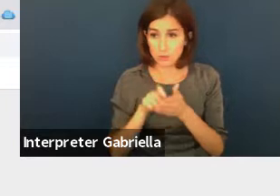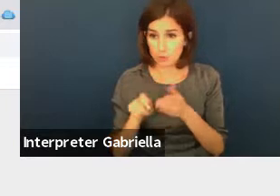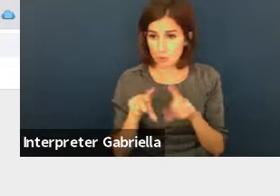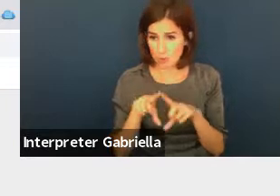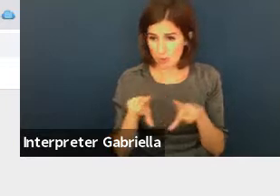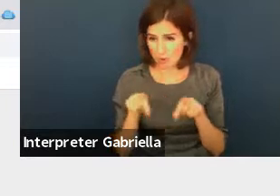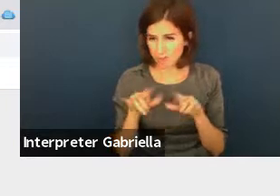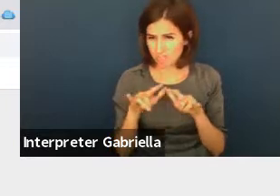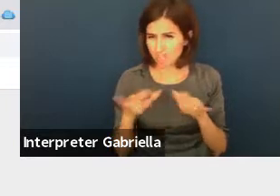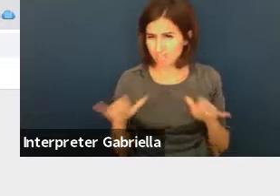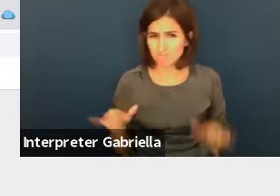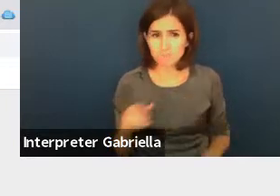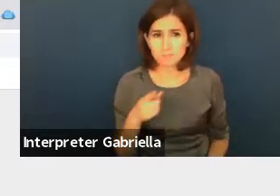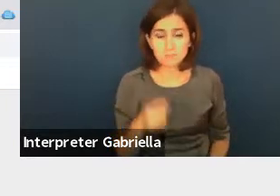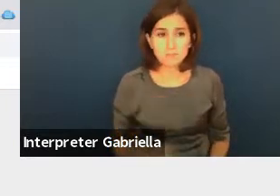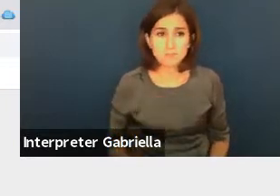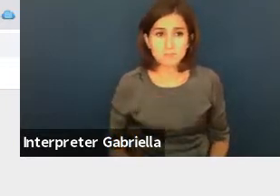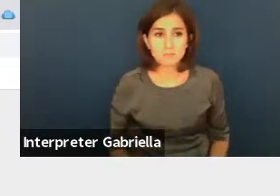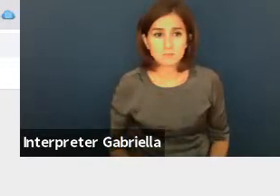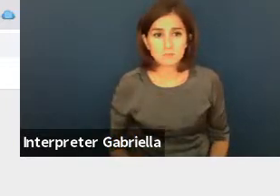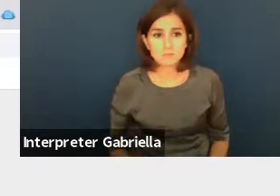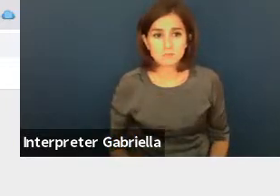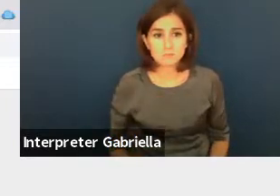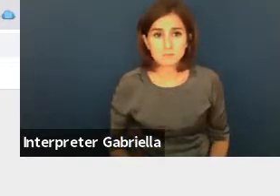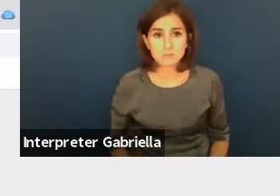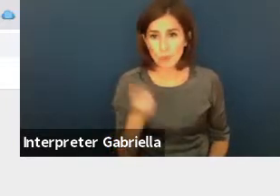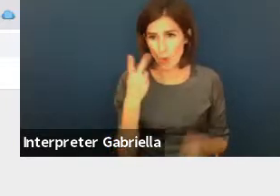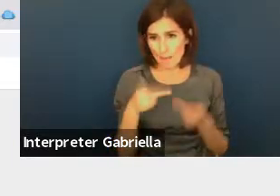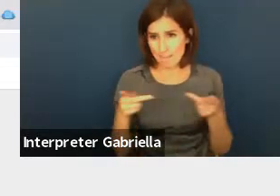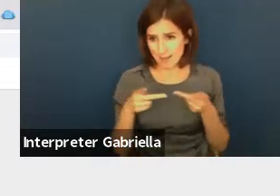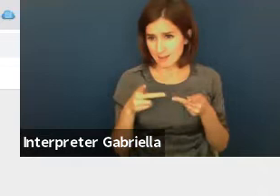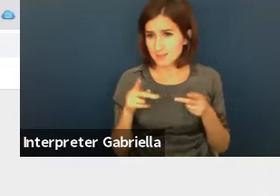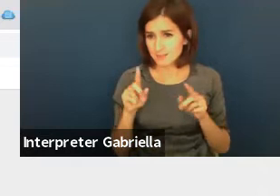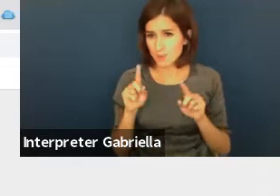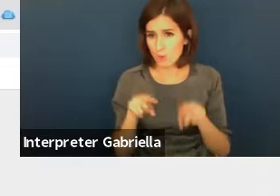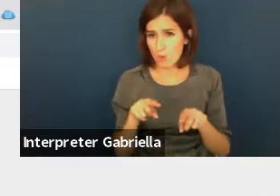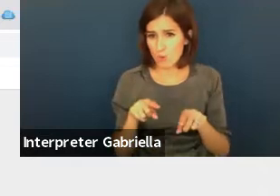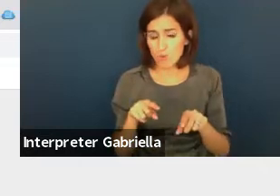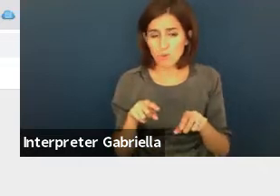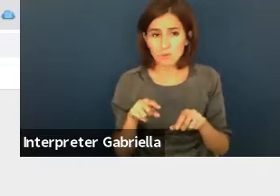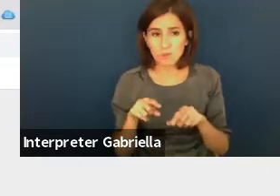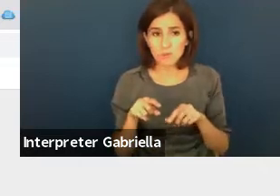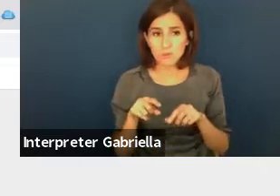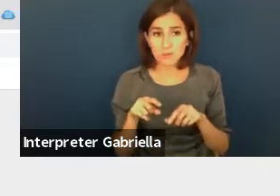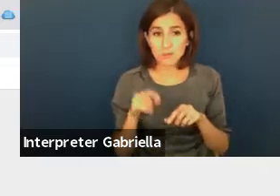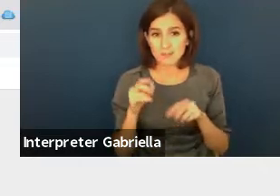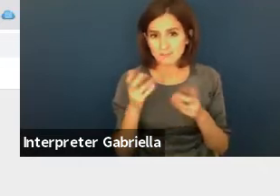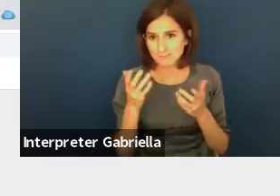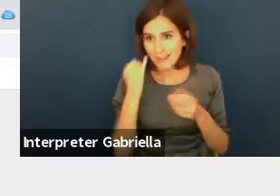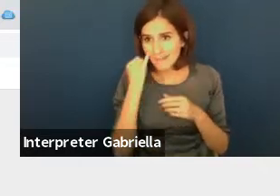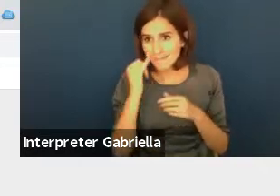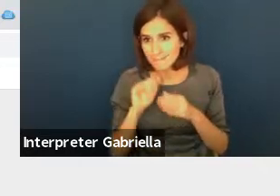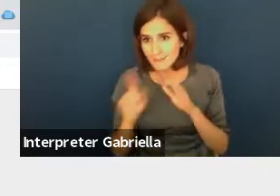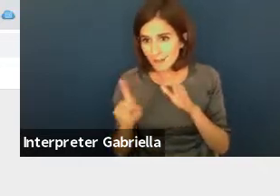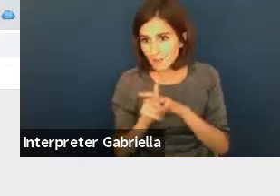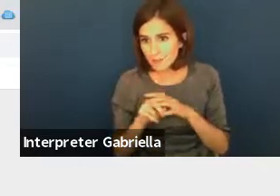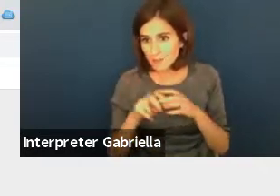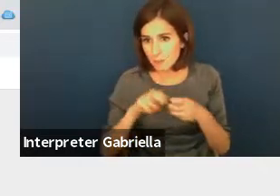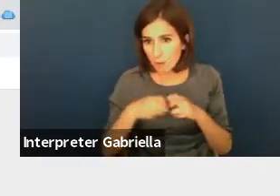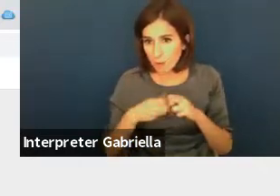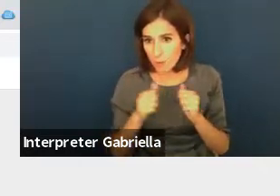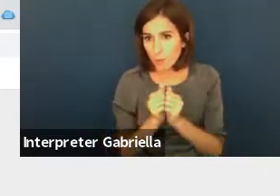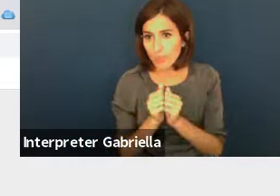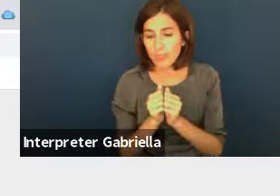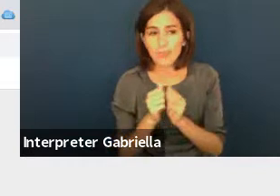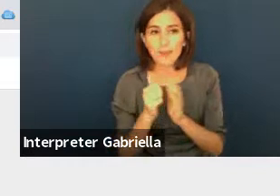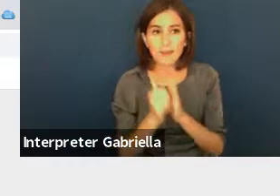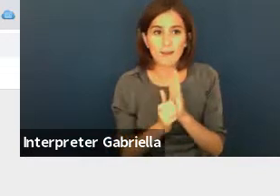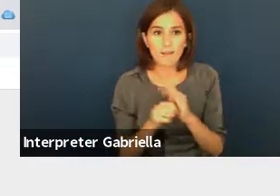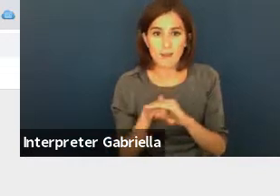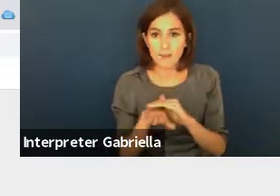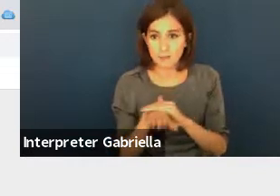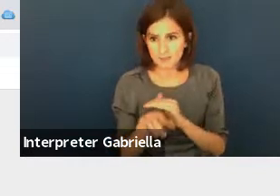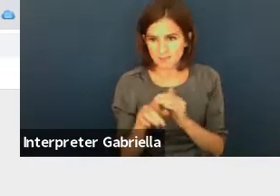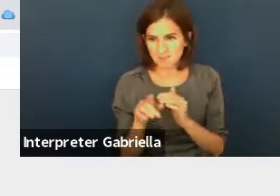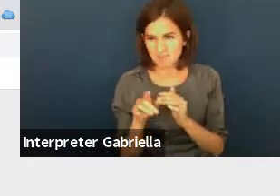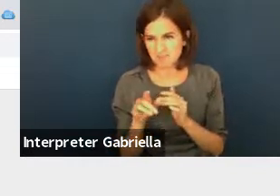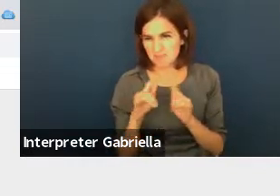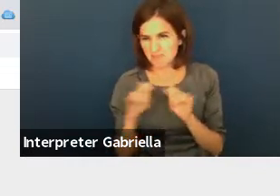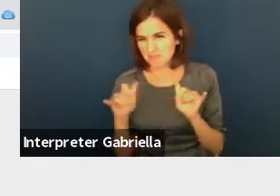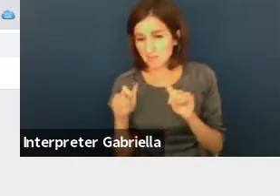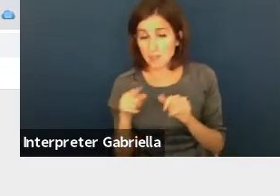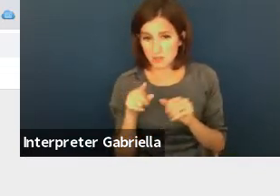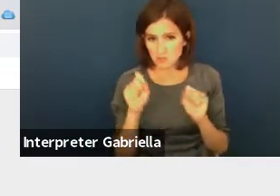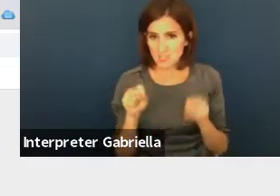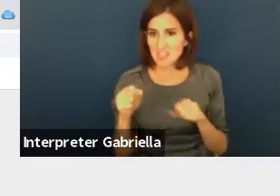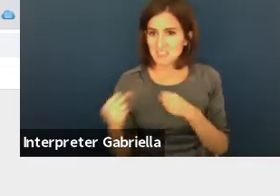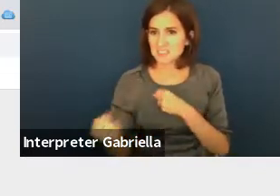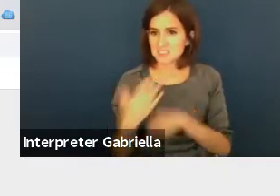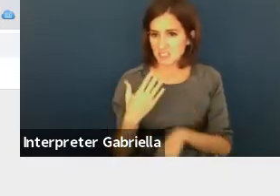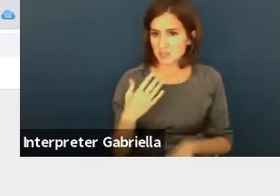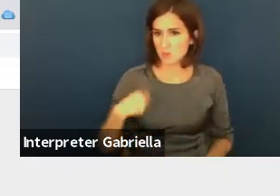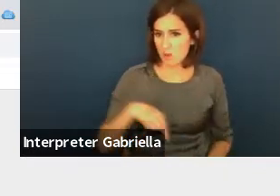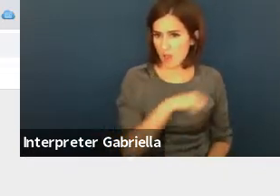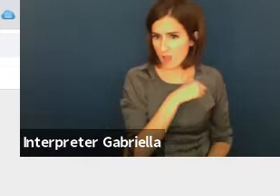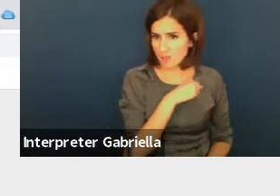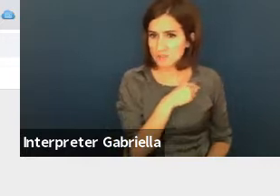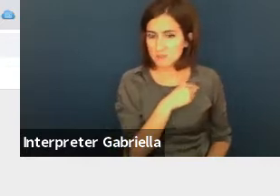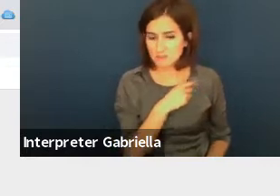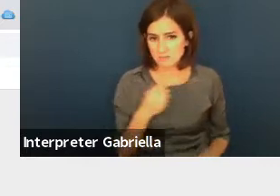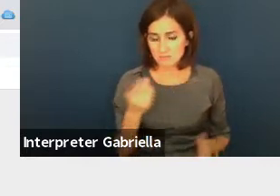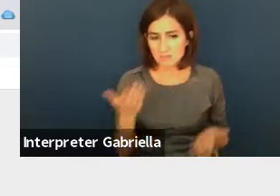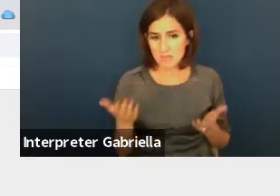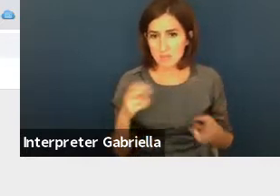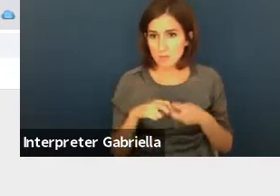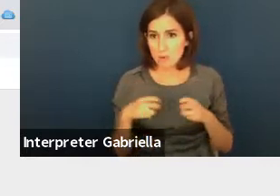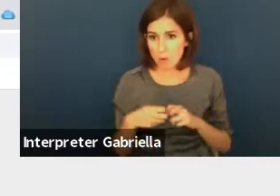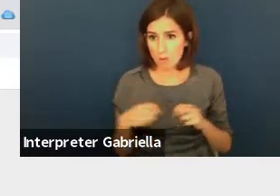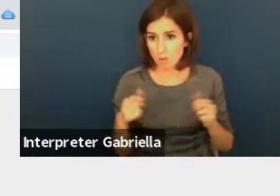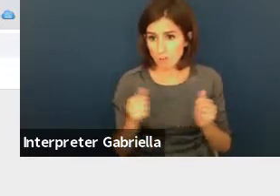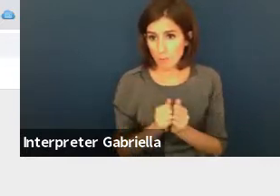Linda Kobashigawa: Yeah, this is, this is one one place to go if you do, there are issues with like account access, things like that. If you can probably send, send them to us or come to us and might be an issue with with the proxy or something.